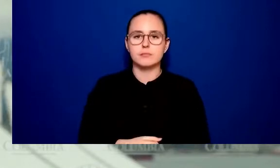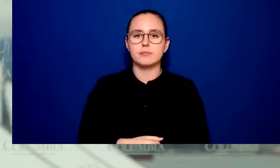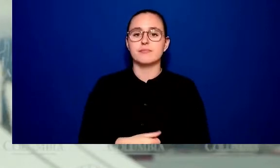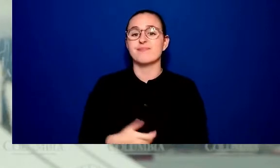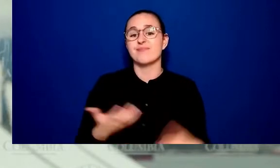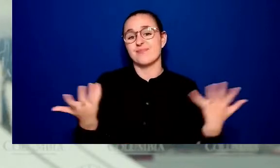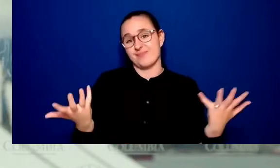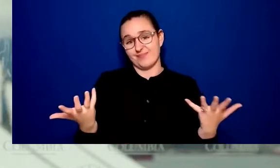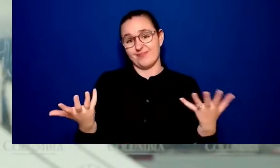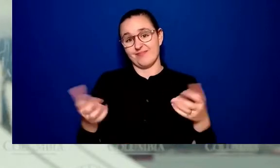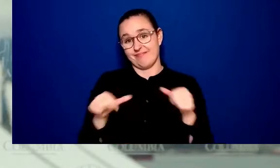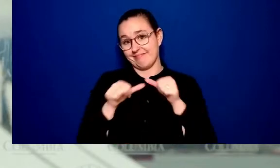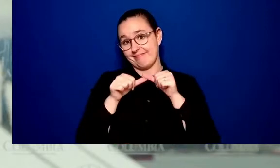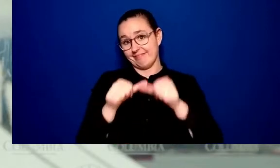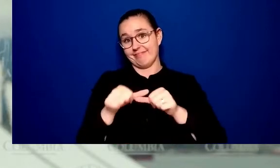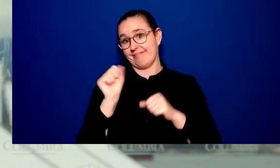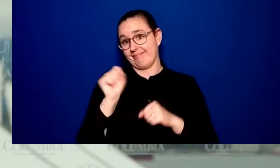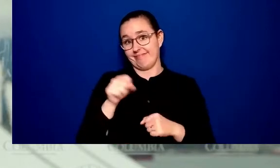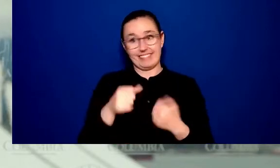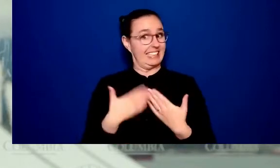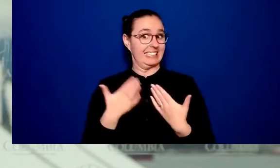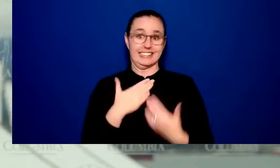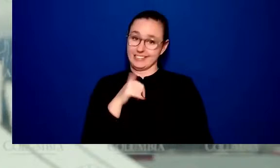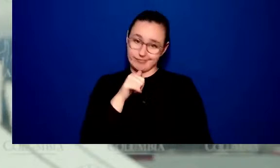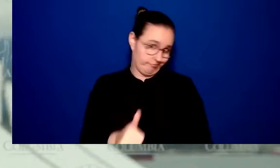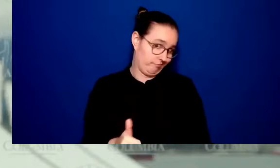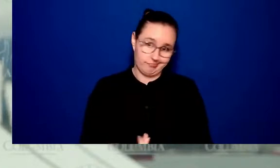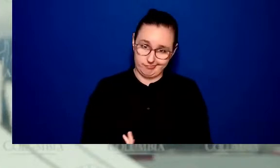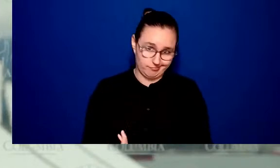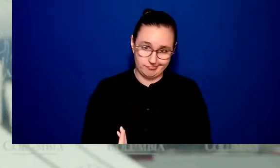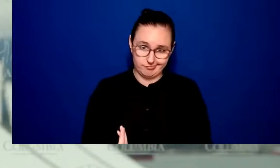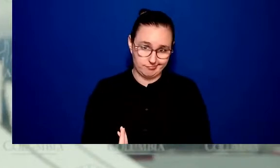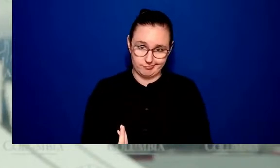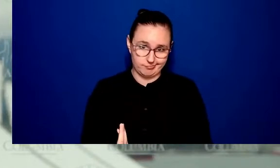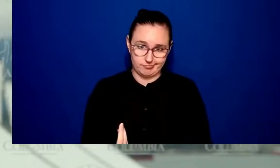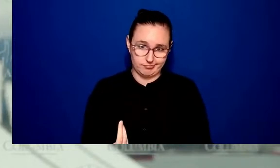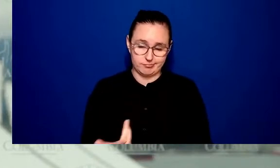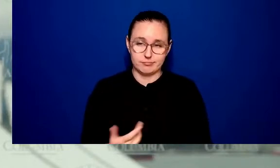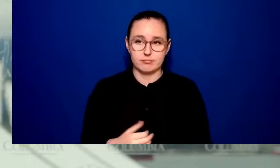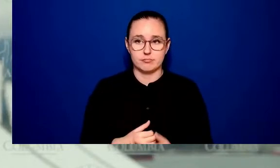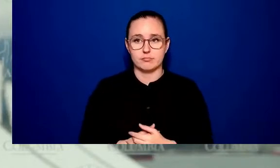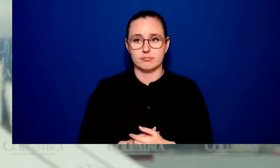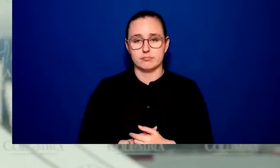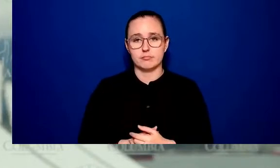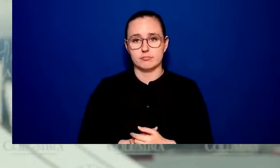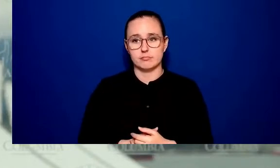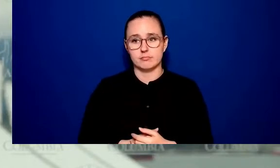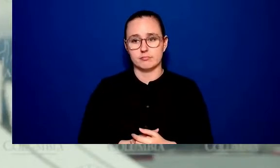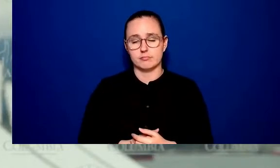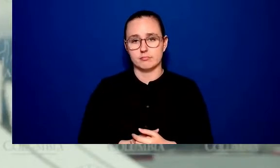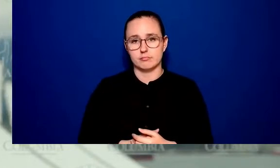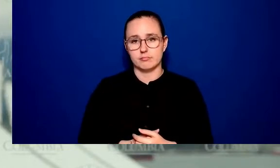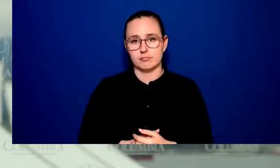because we're seeing right now in the health care system. An